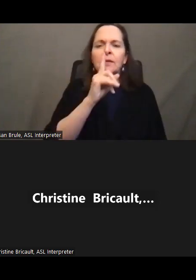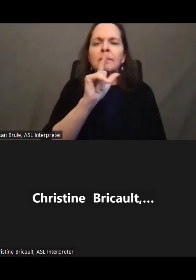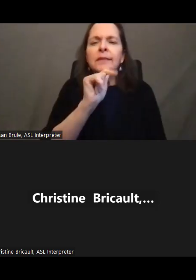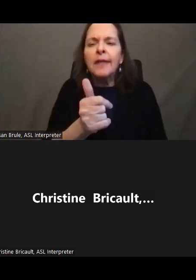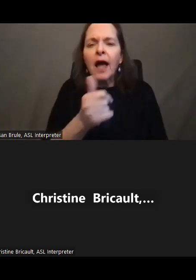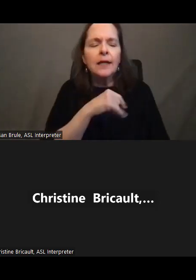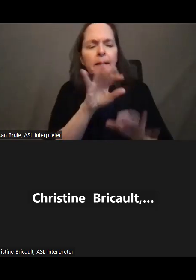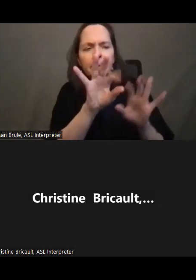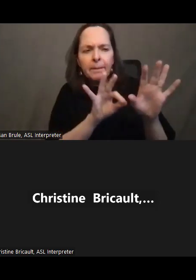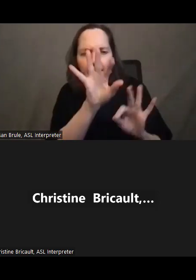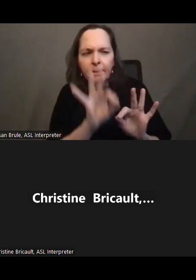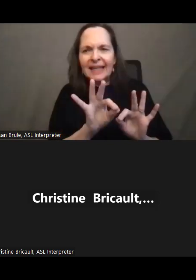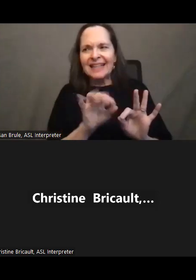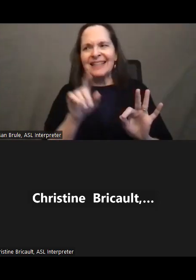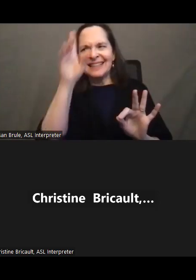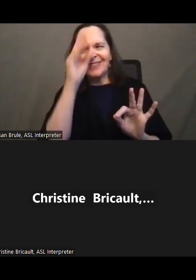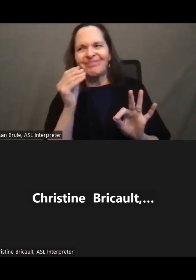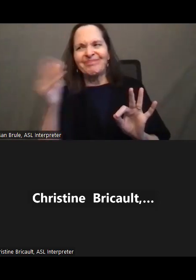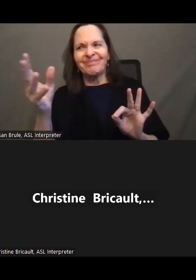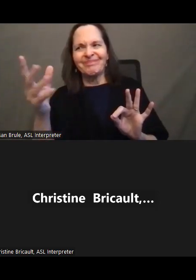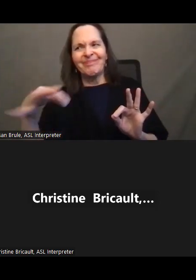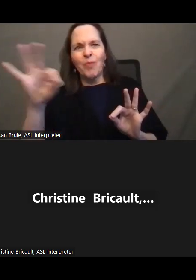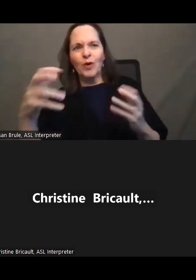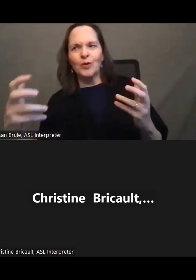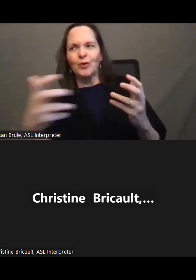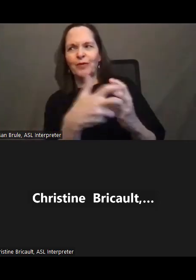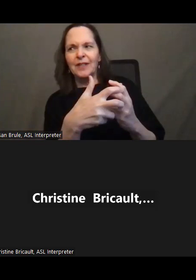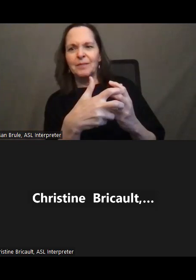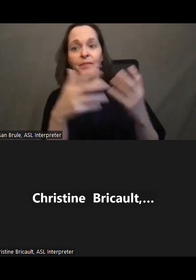When you're denying an accommodation request, you should always let someone